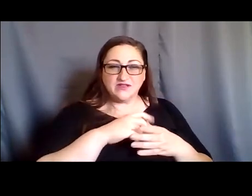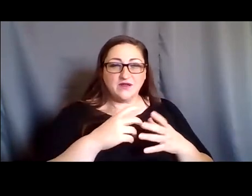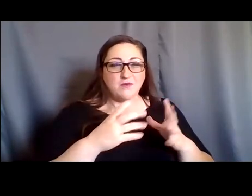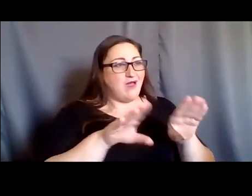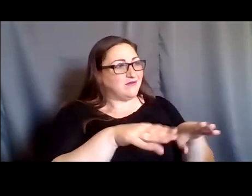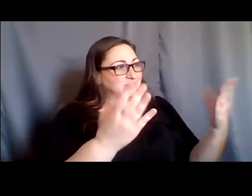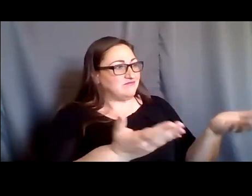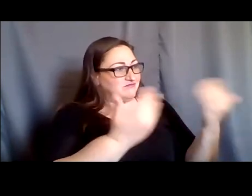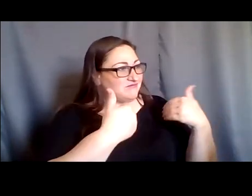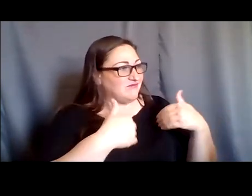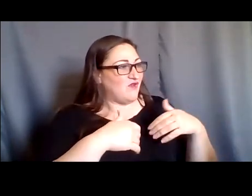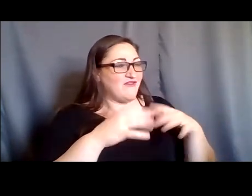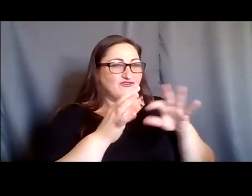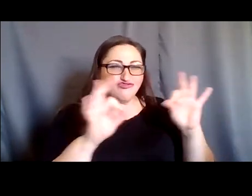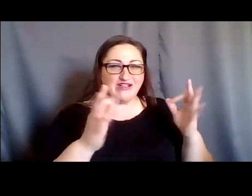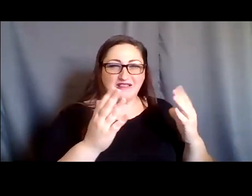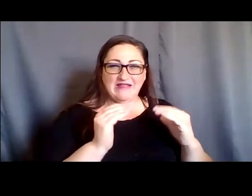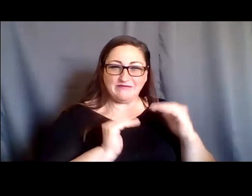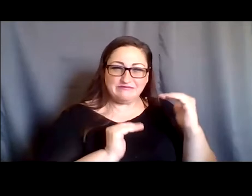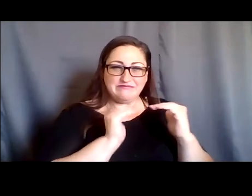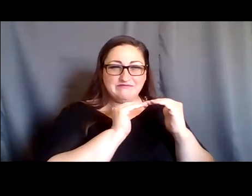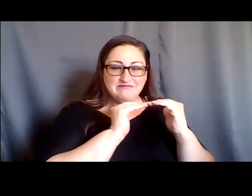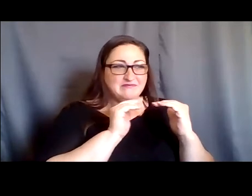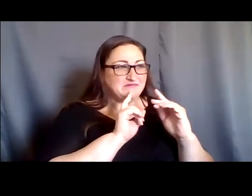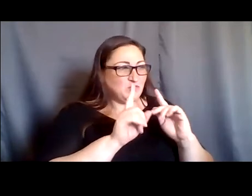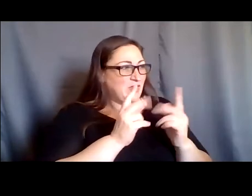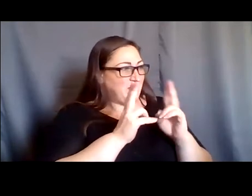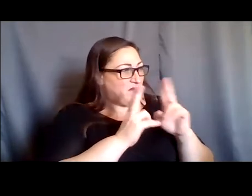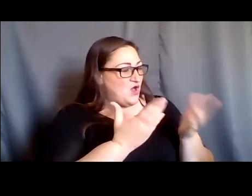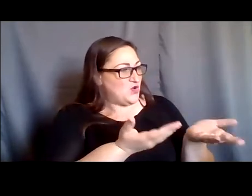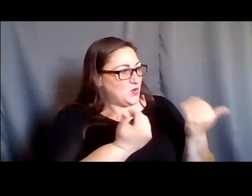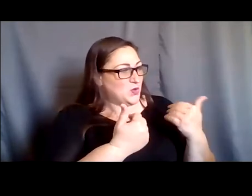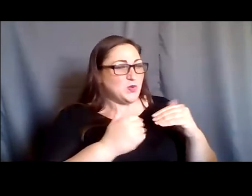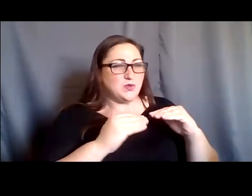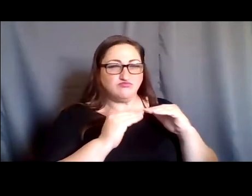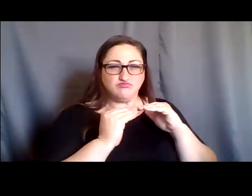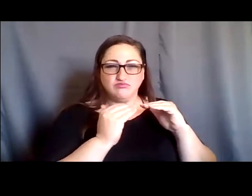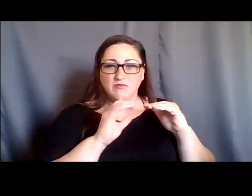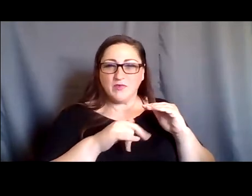But it was not until 2016, as part of our mission to disrupt inequality, that we